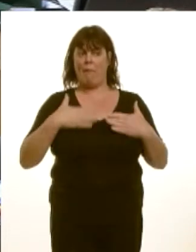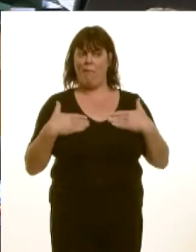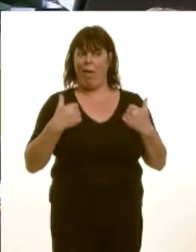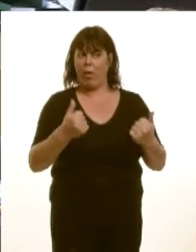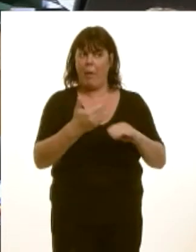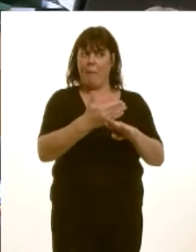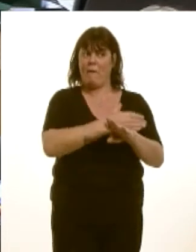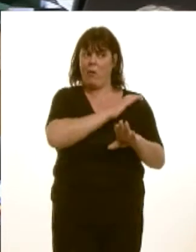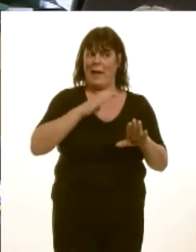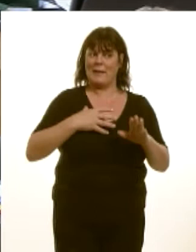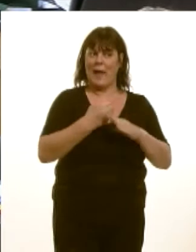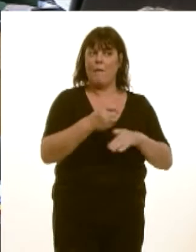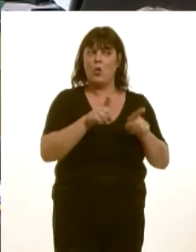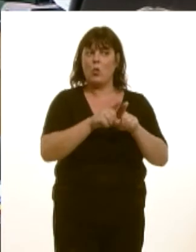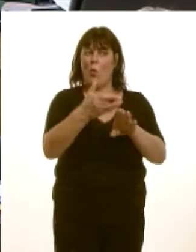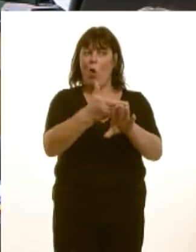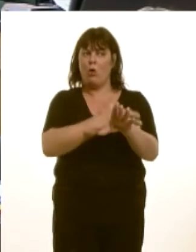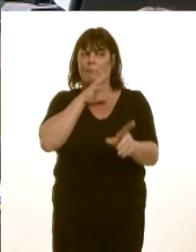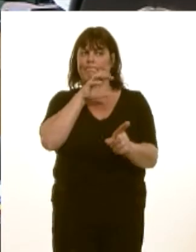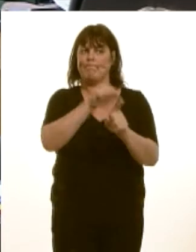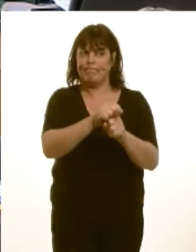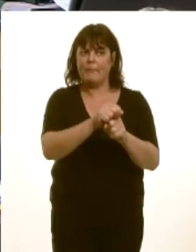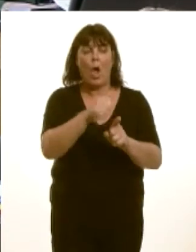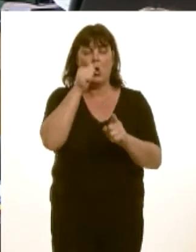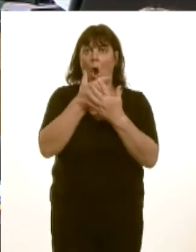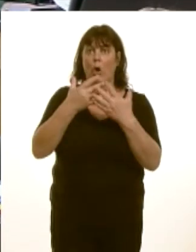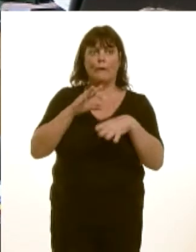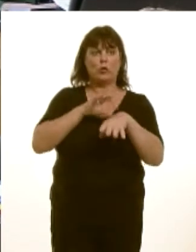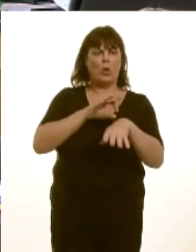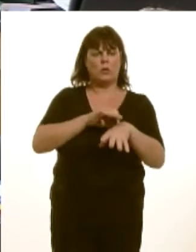Certainly, there is much more referral by GPs of suspected cancers.